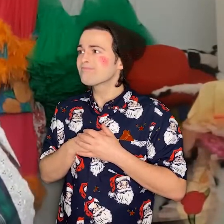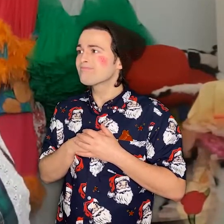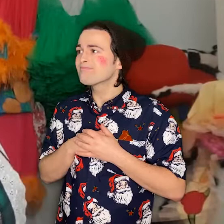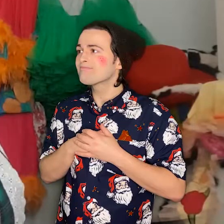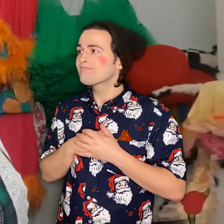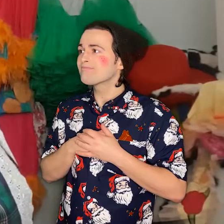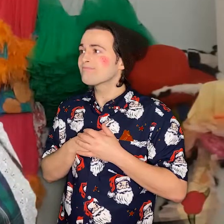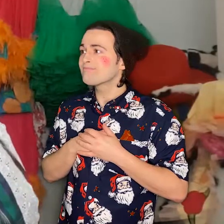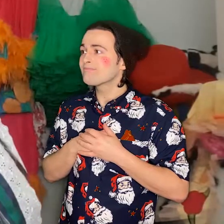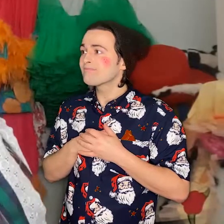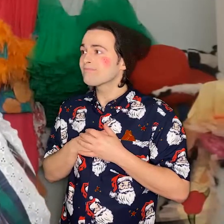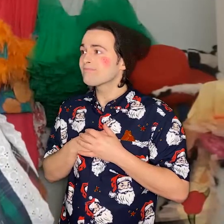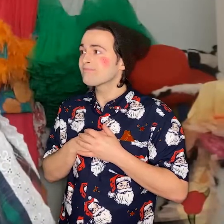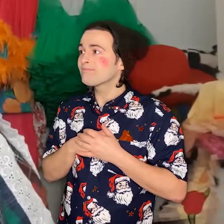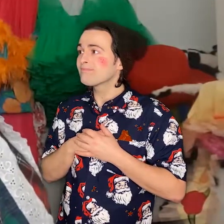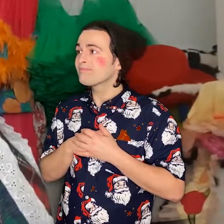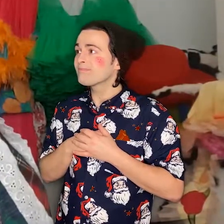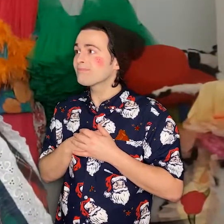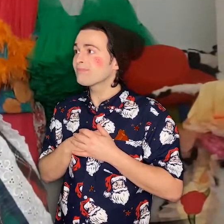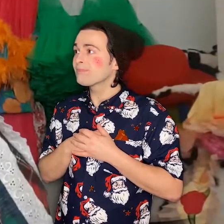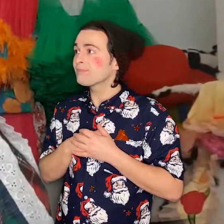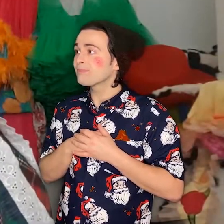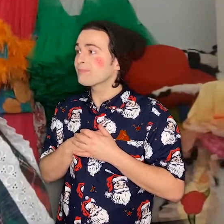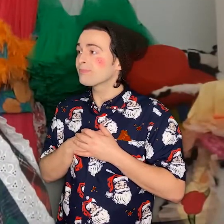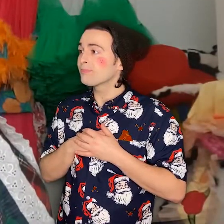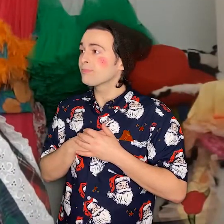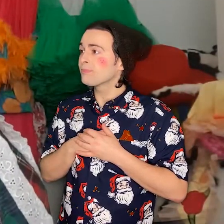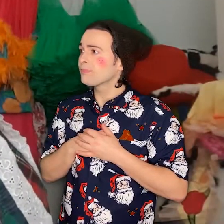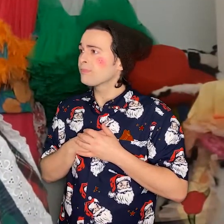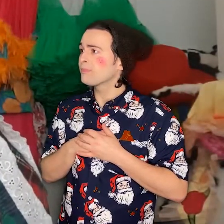about my Christmas lunch I nearly called up Marcus Rashford to see if he could sort something out